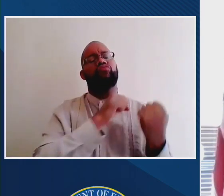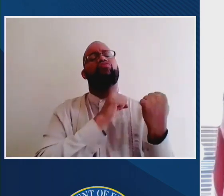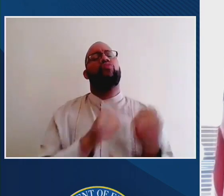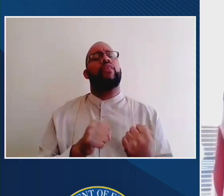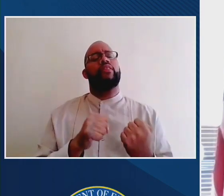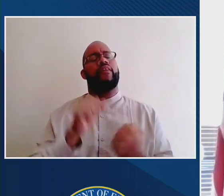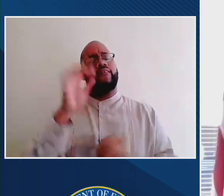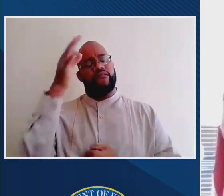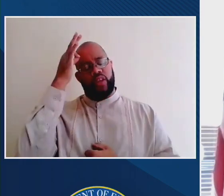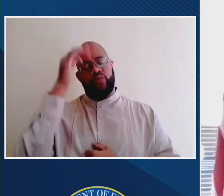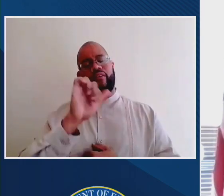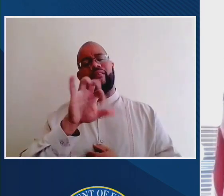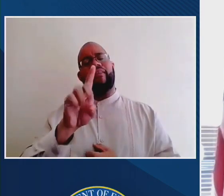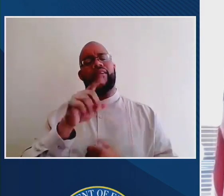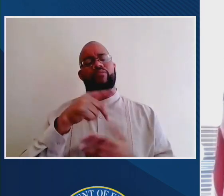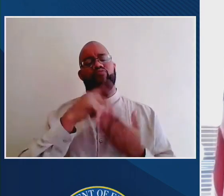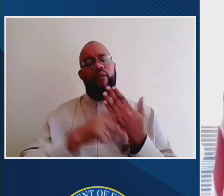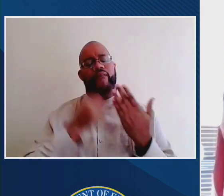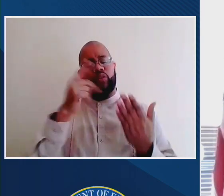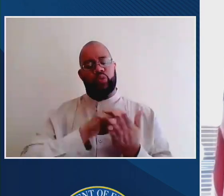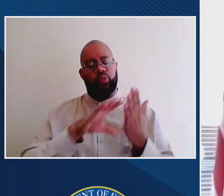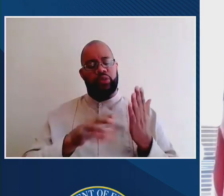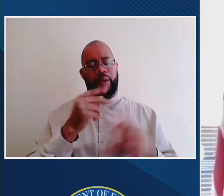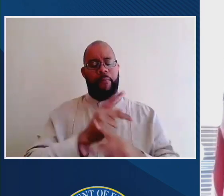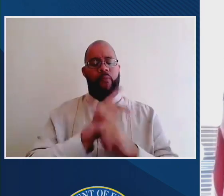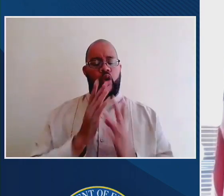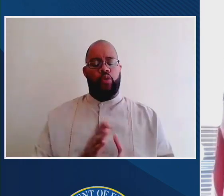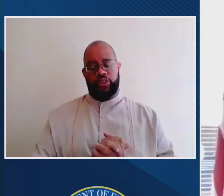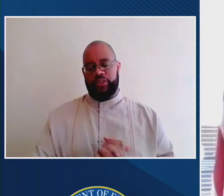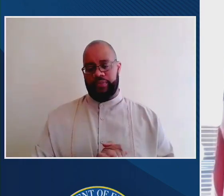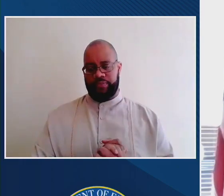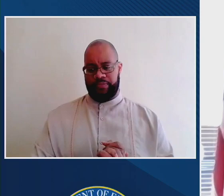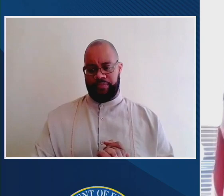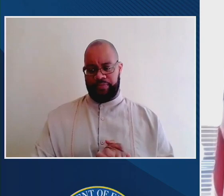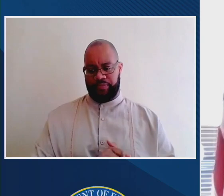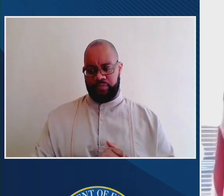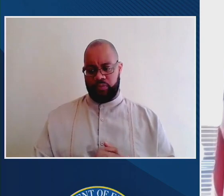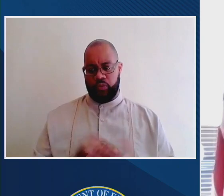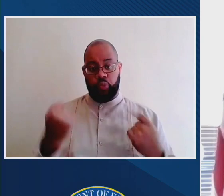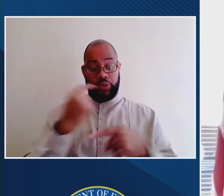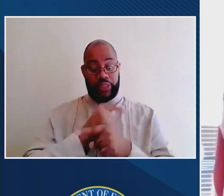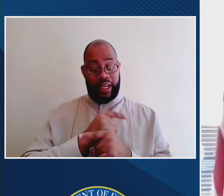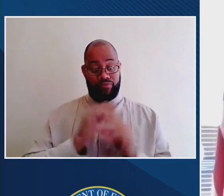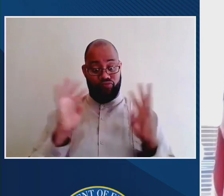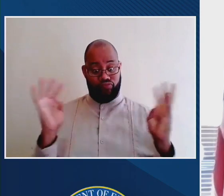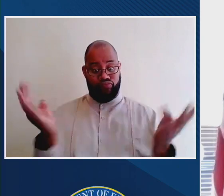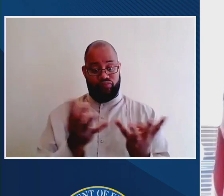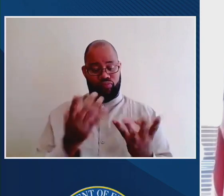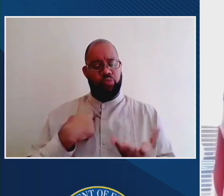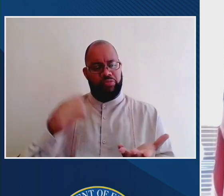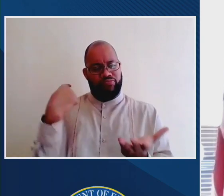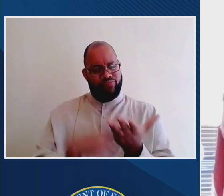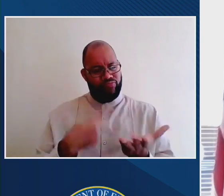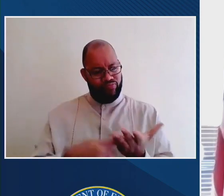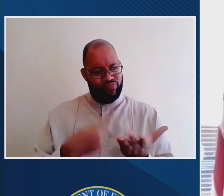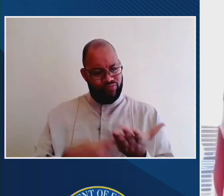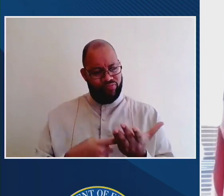programs for students and borrowers. Today's table will be taking a closer look at the mechanics of the Department's